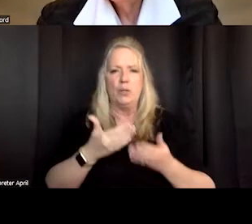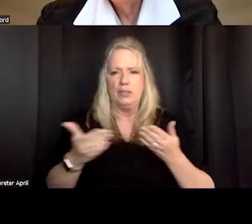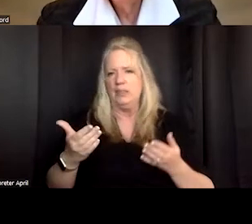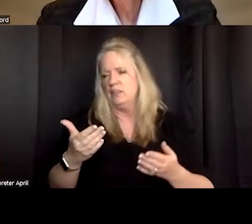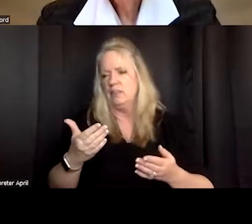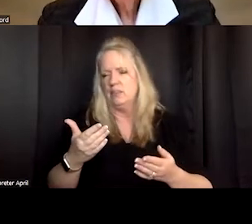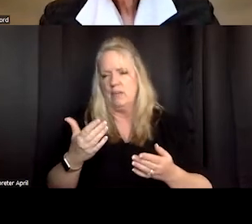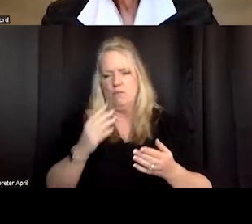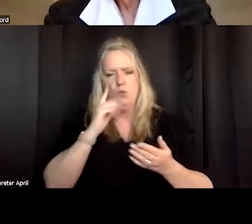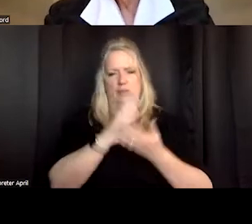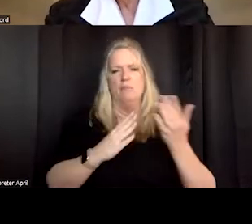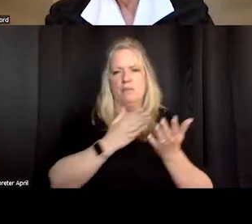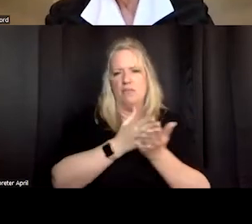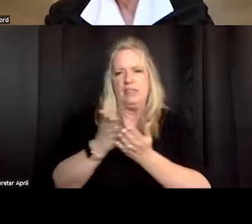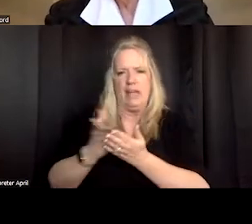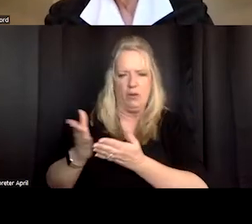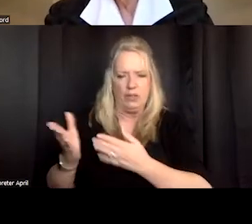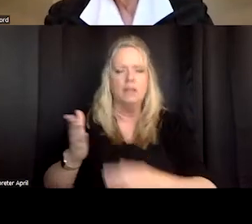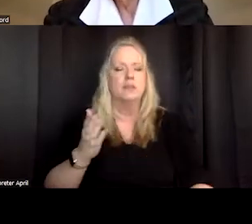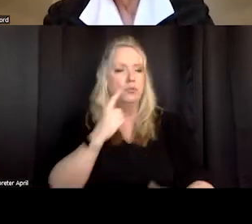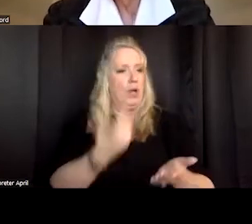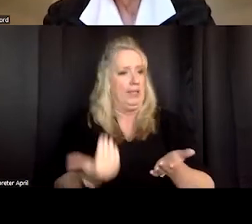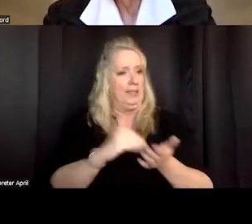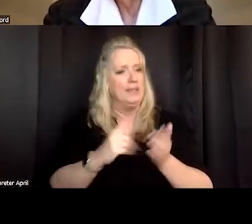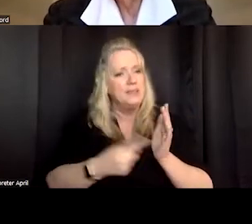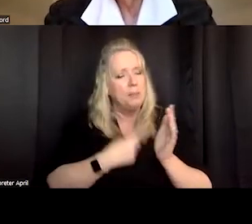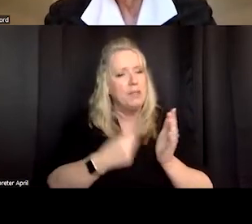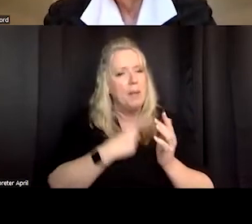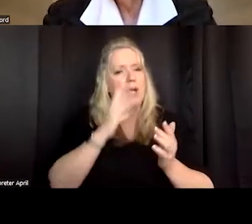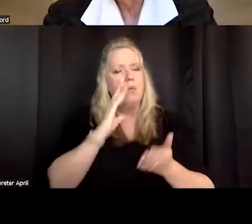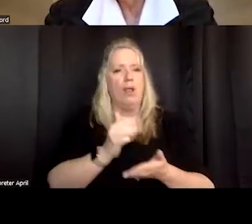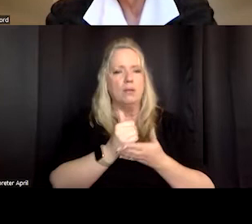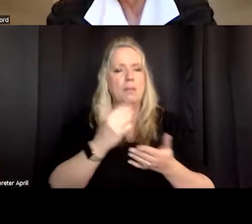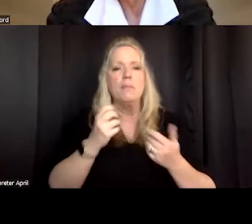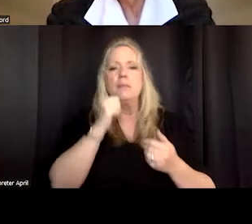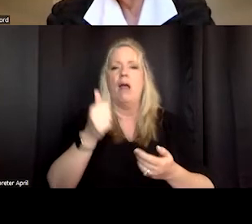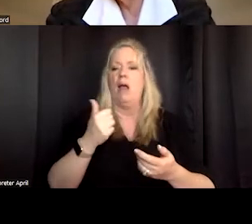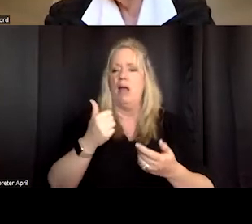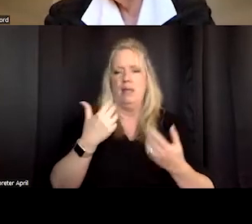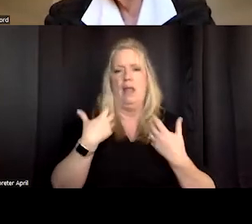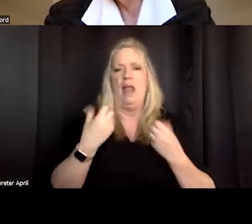AREAS. AND, WE, AGAIN, SOMETIMES ASSIST IN, IN NONHEALTH CARE FACILITY MANAGEMENT OF PATIENTS.